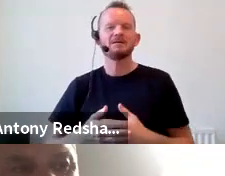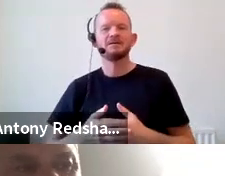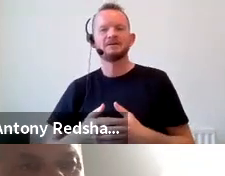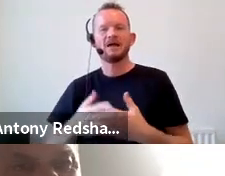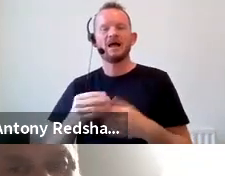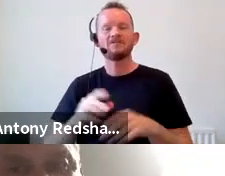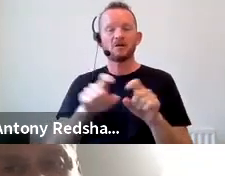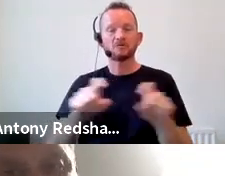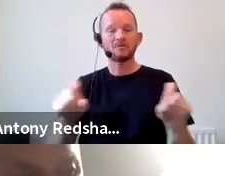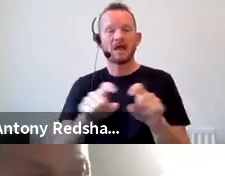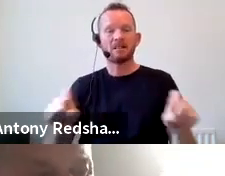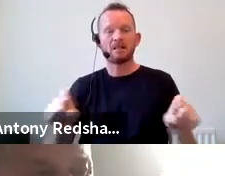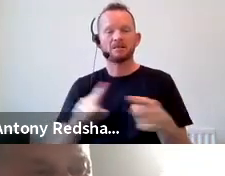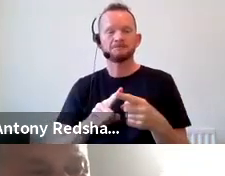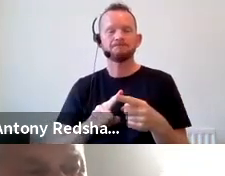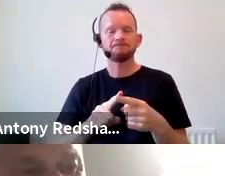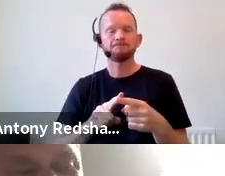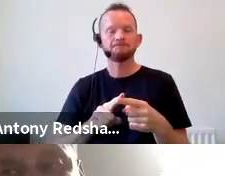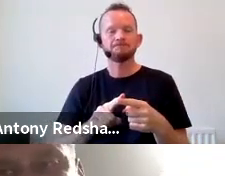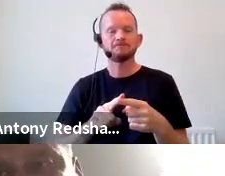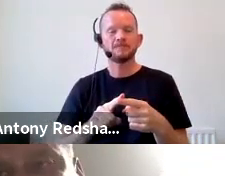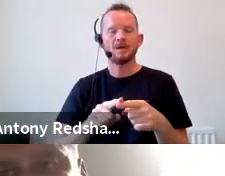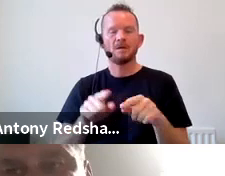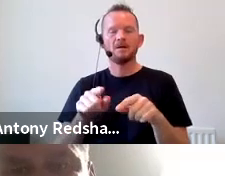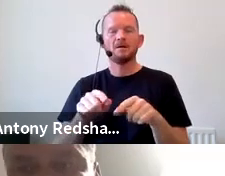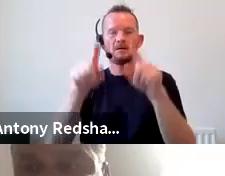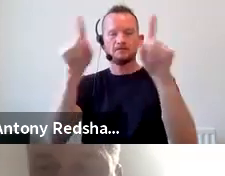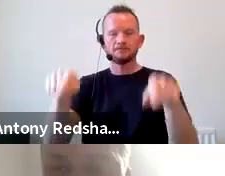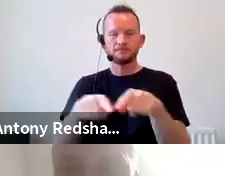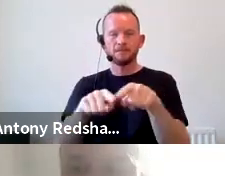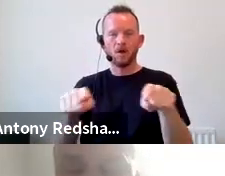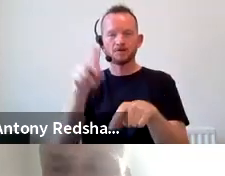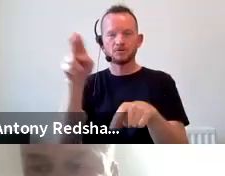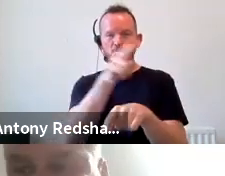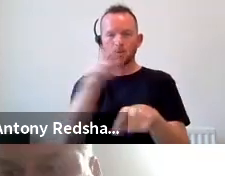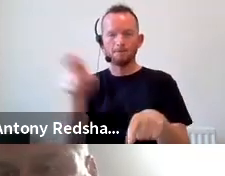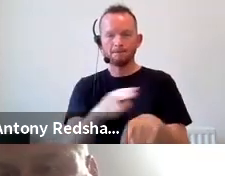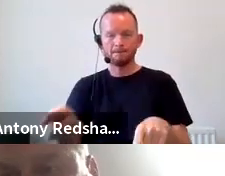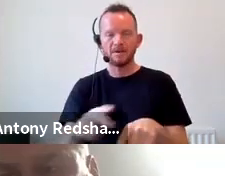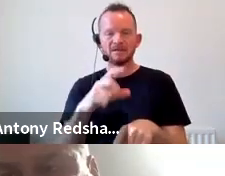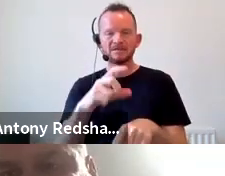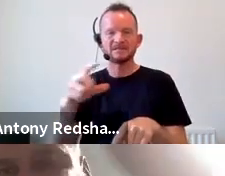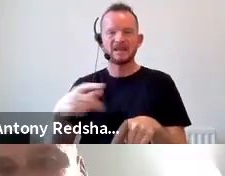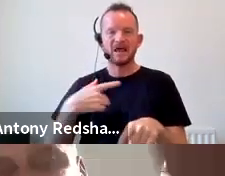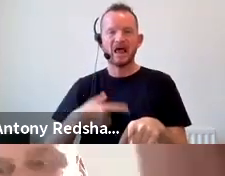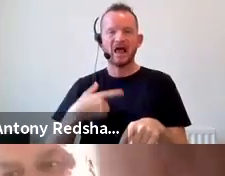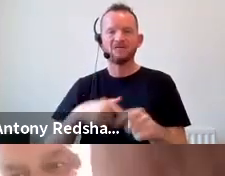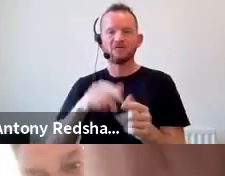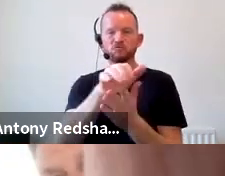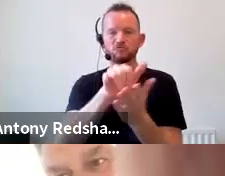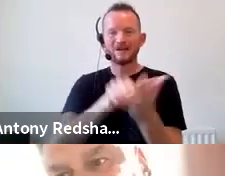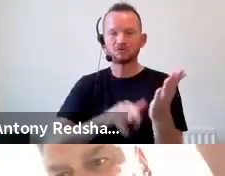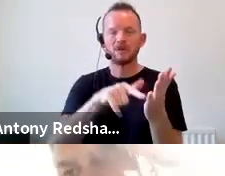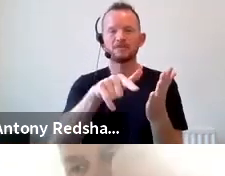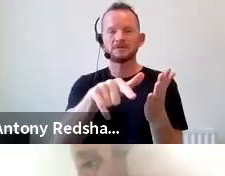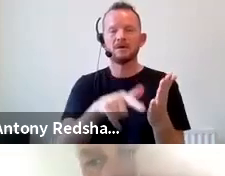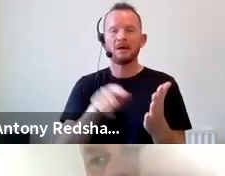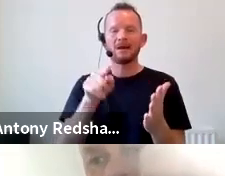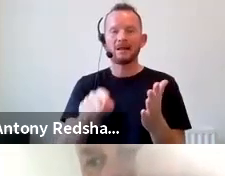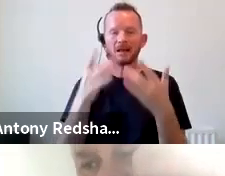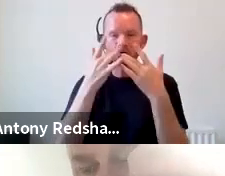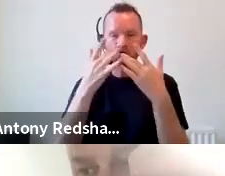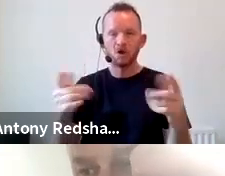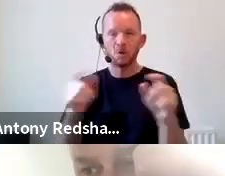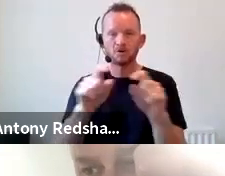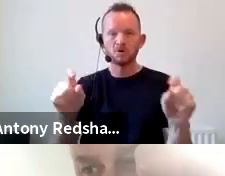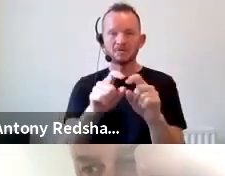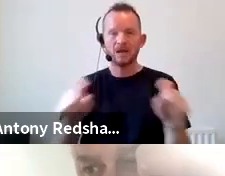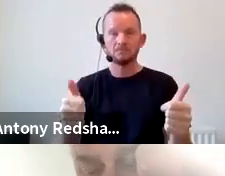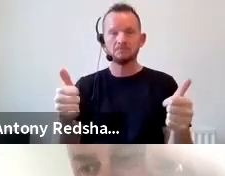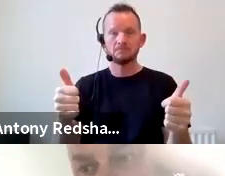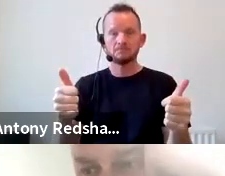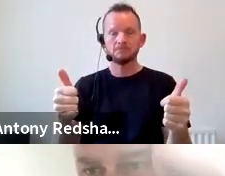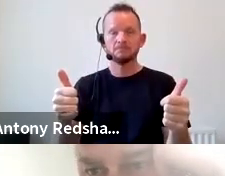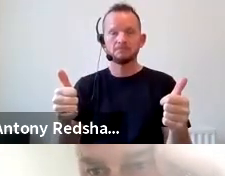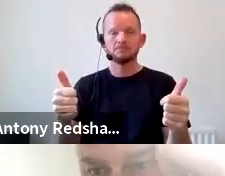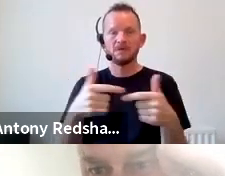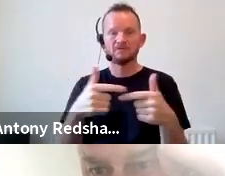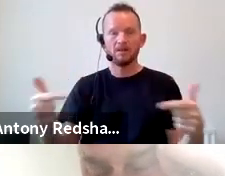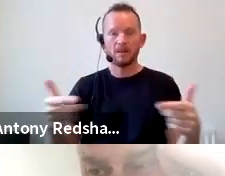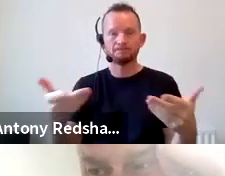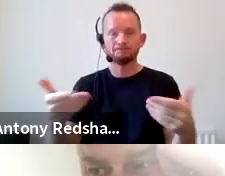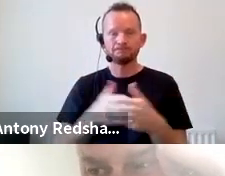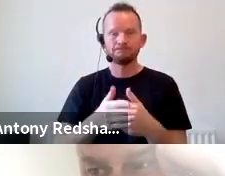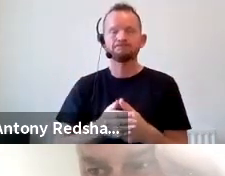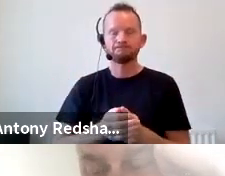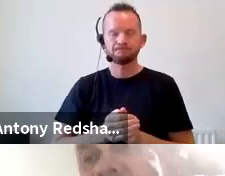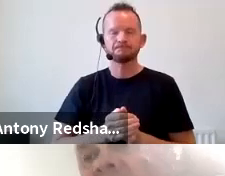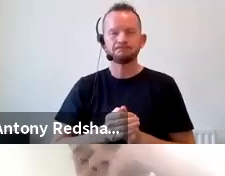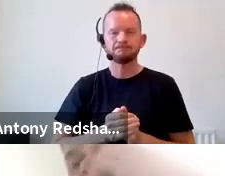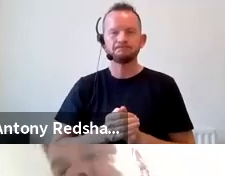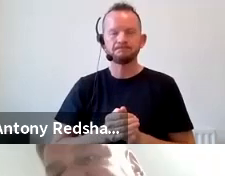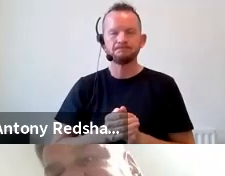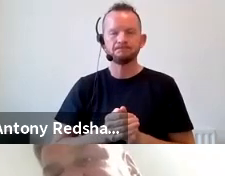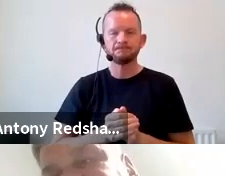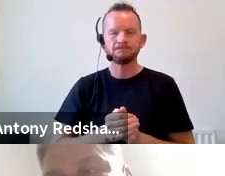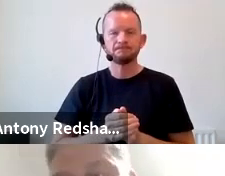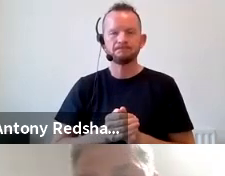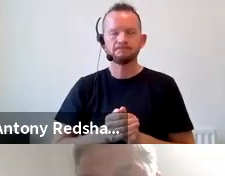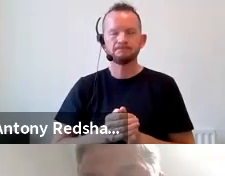We also have subtitles available. There should be a little box at the bottom of zoom that says cc live transcript. If you click on this and press show subtitles.